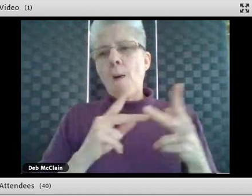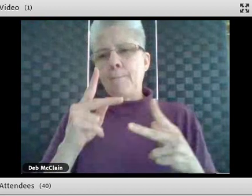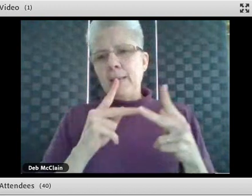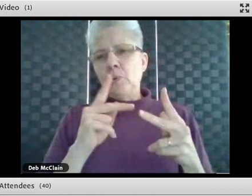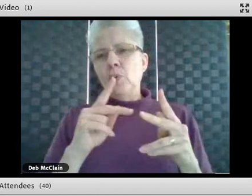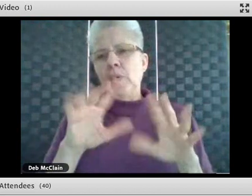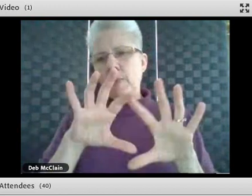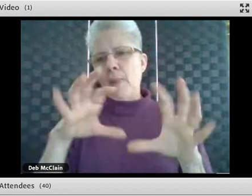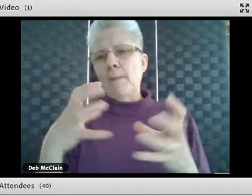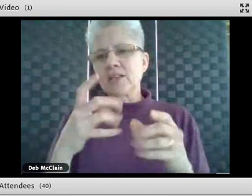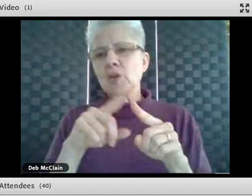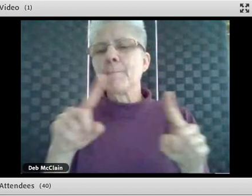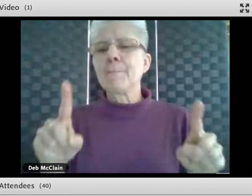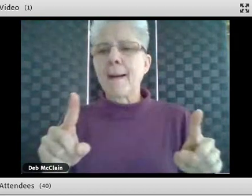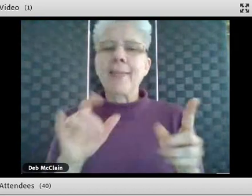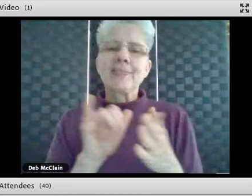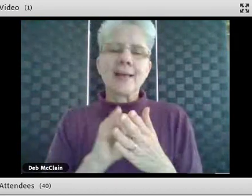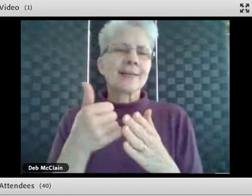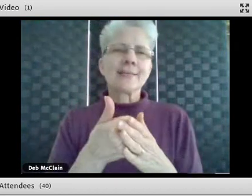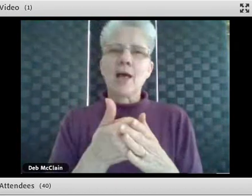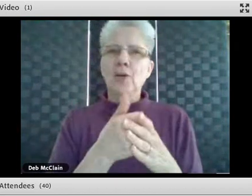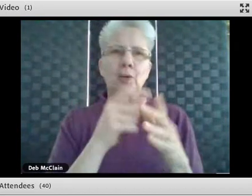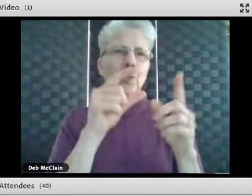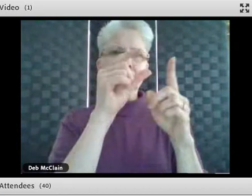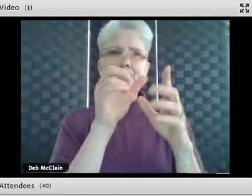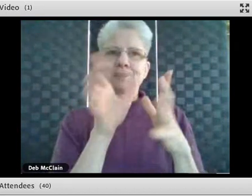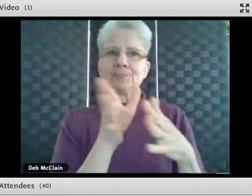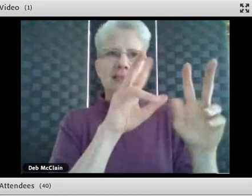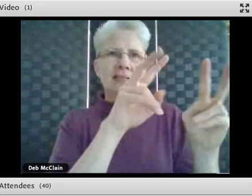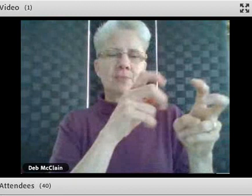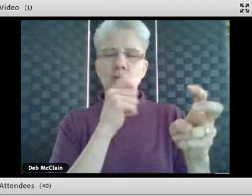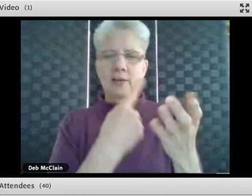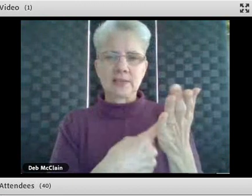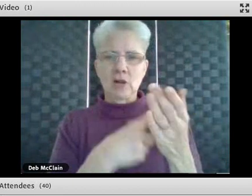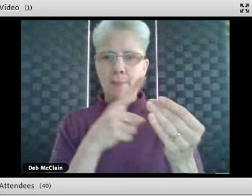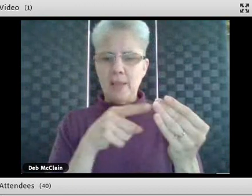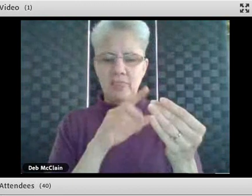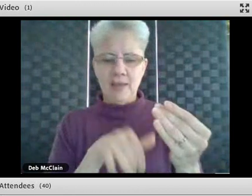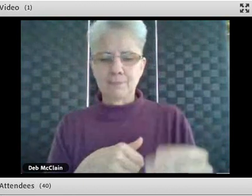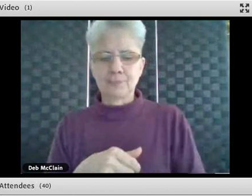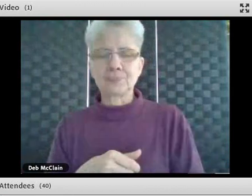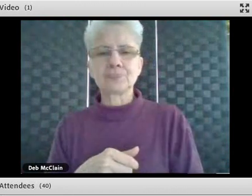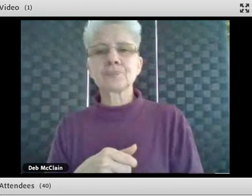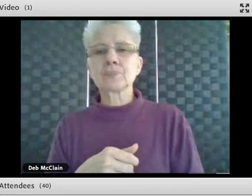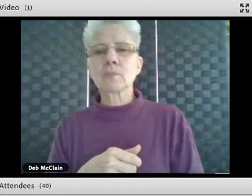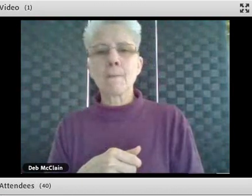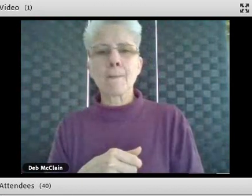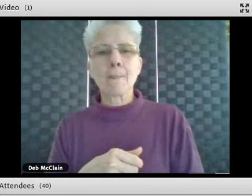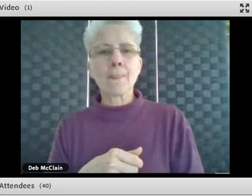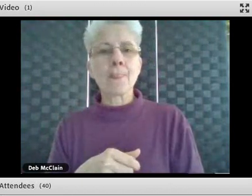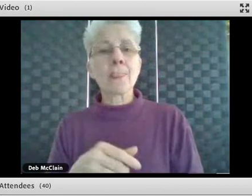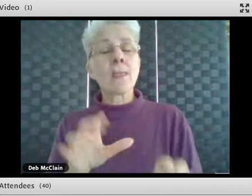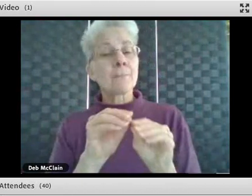but that's a whole nother can of worms that we're gonna not get into right now. But otherwise, obviously, Library of Congress